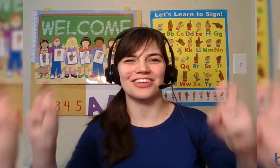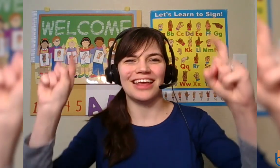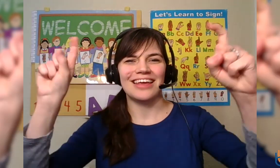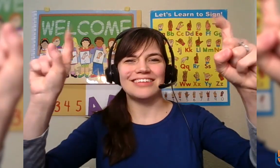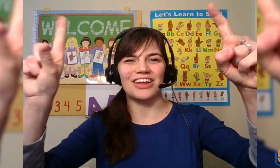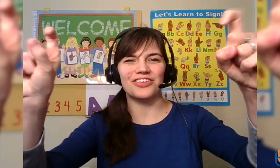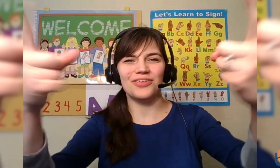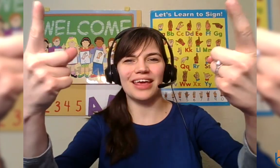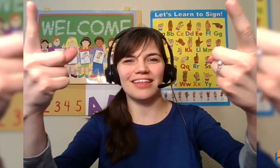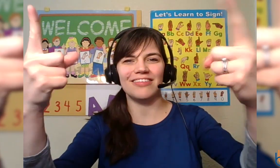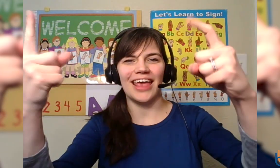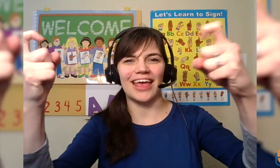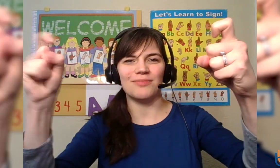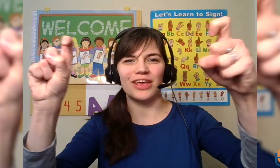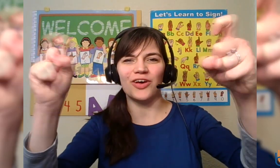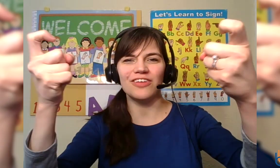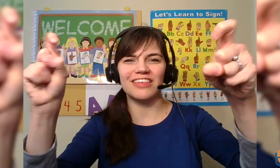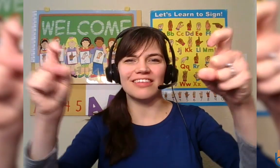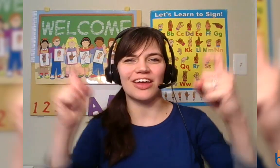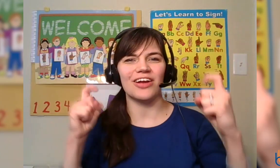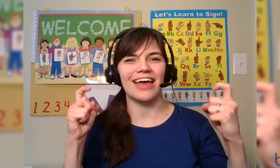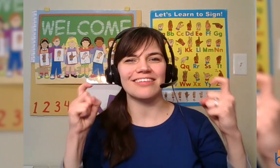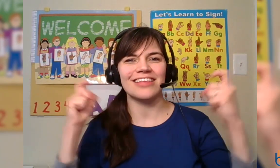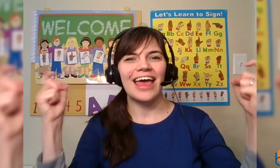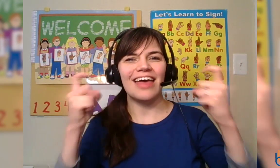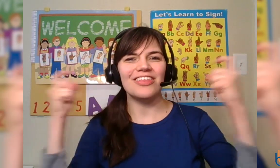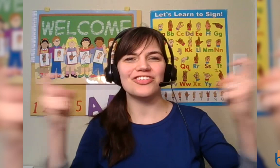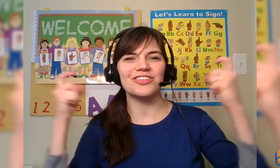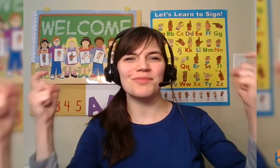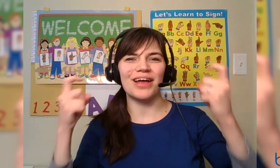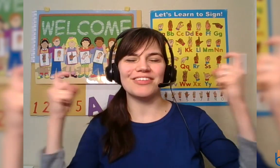Take two hands and make hooks like the letter X and then turn them around like